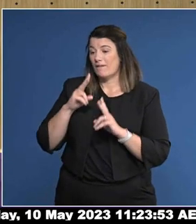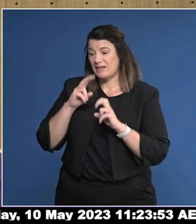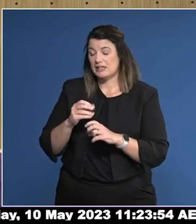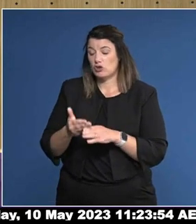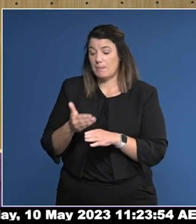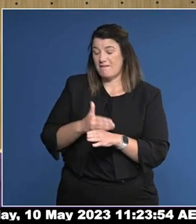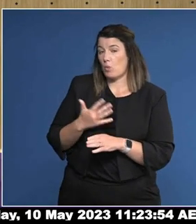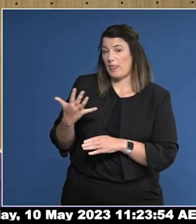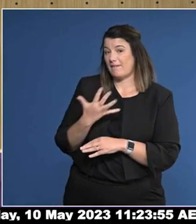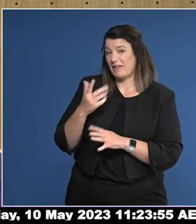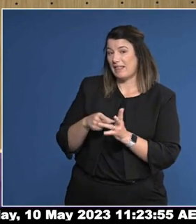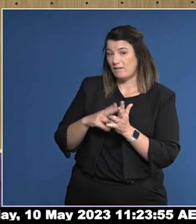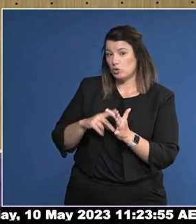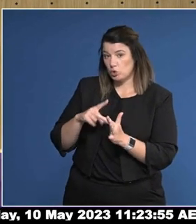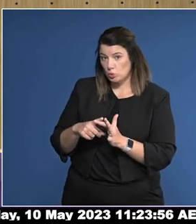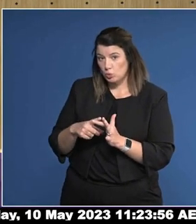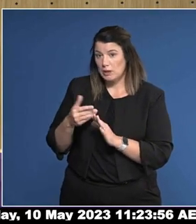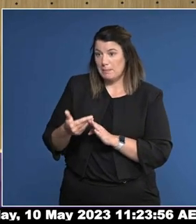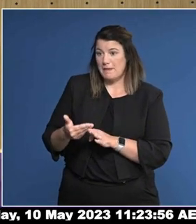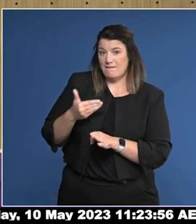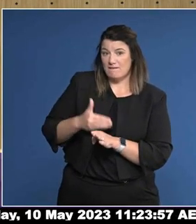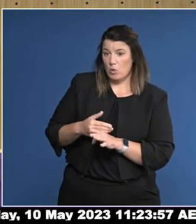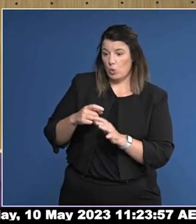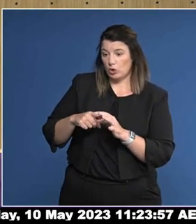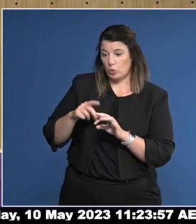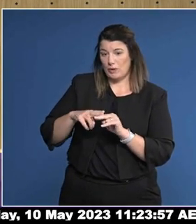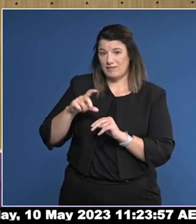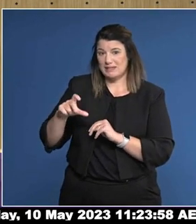receiving the initial advice from the QFCC about their internal review.